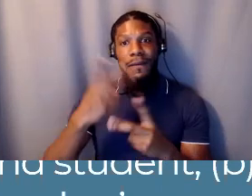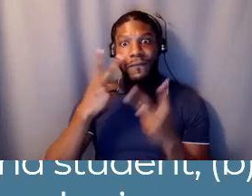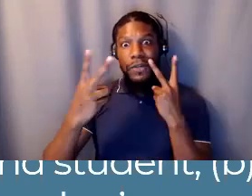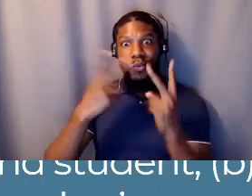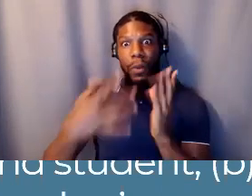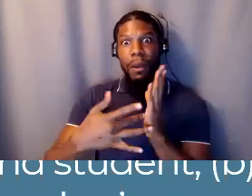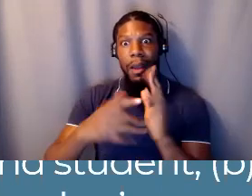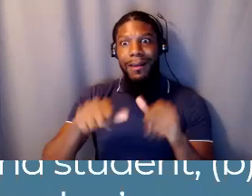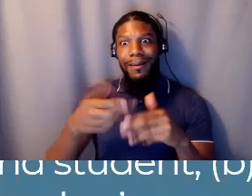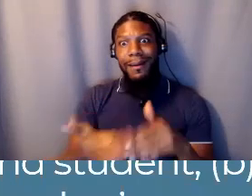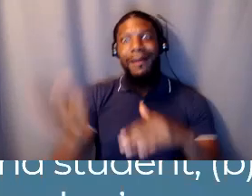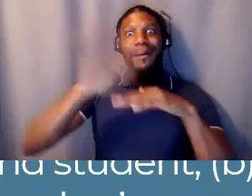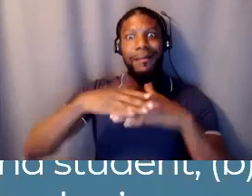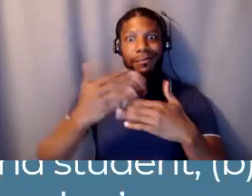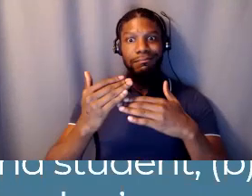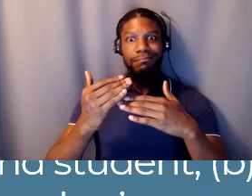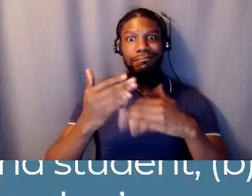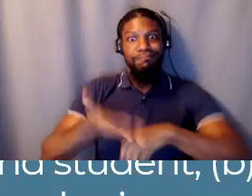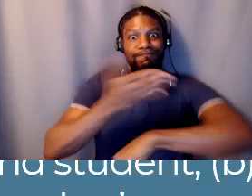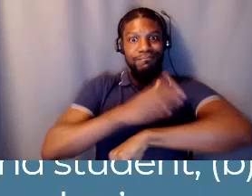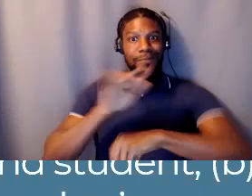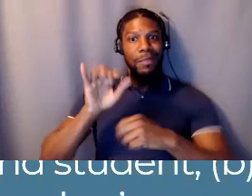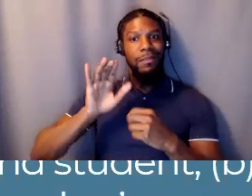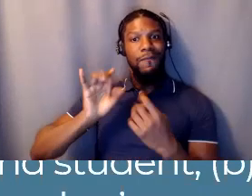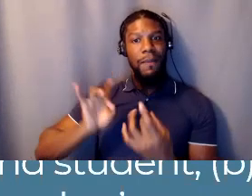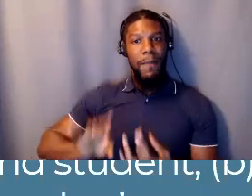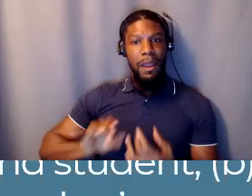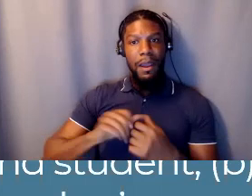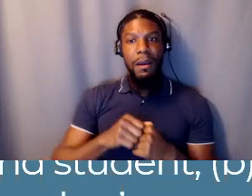In a recent study, 70% of the writers that I surveyed